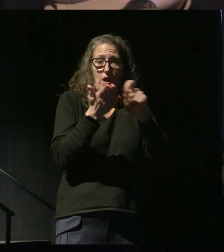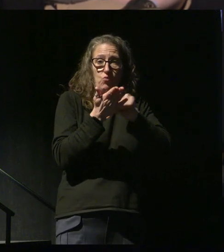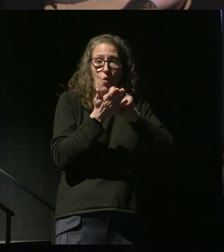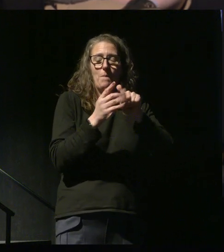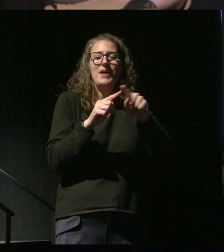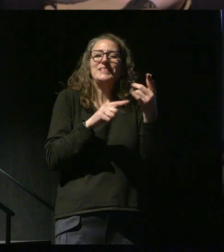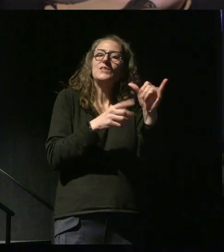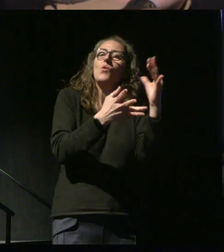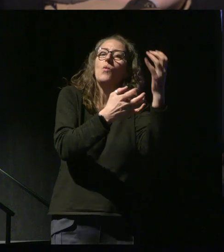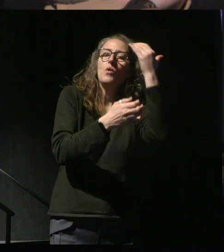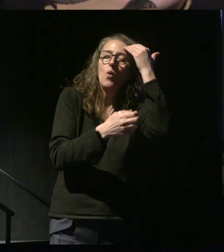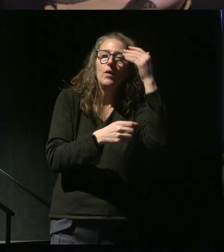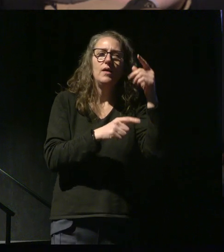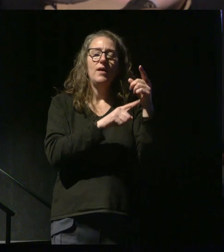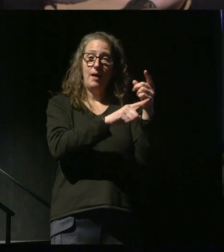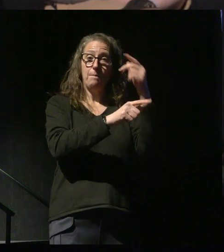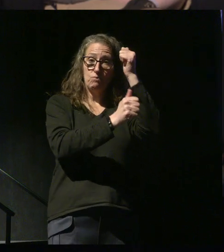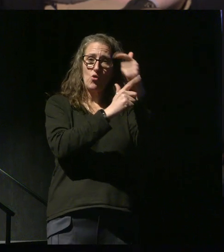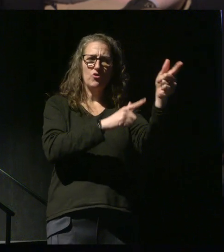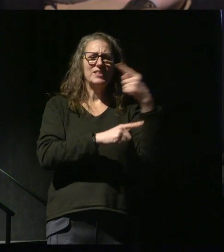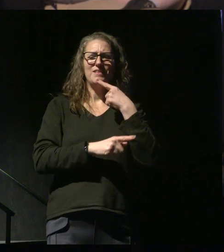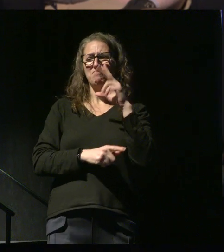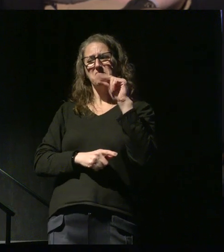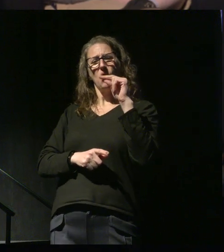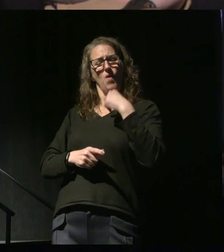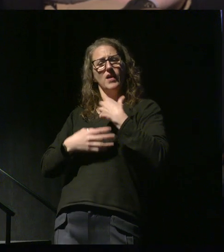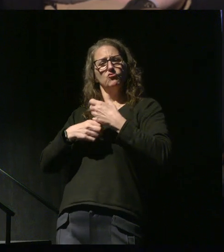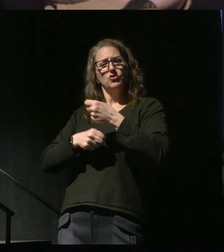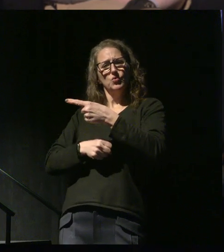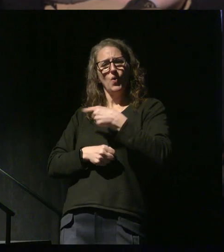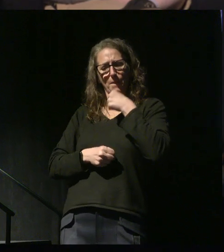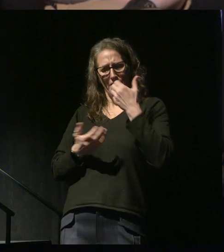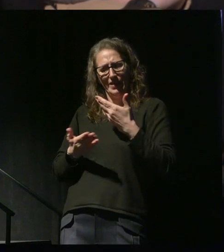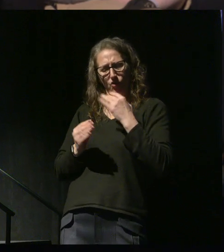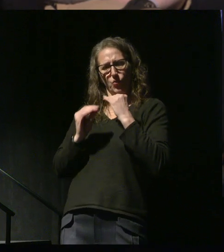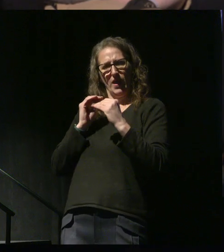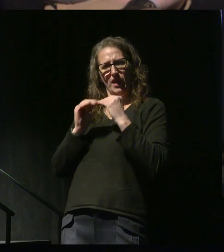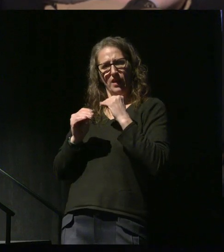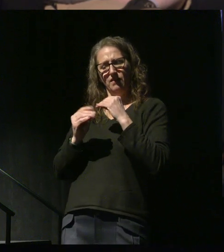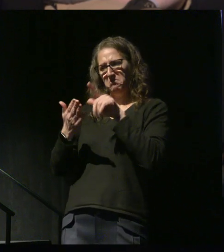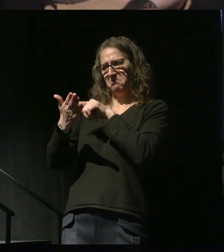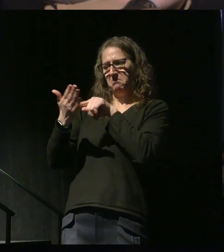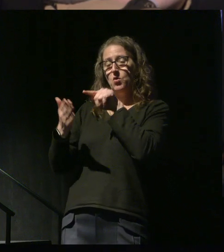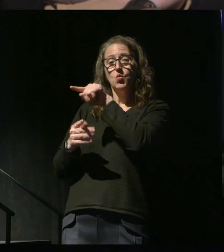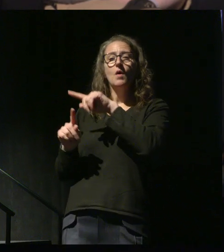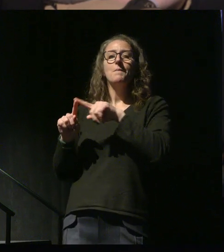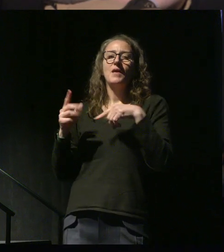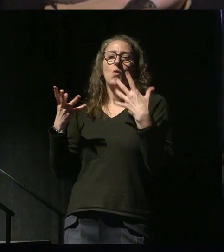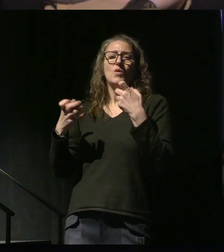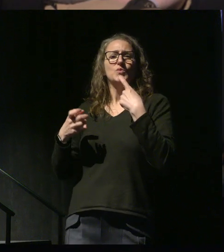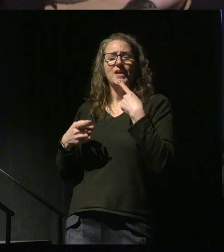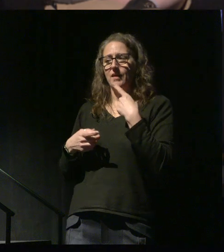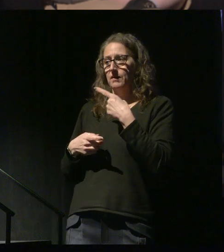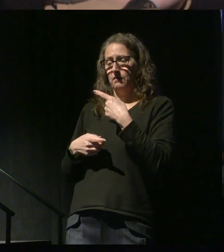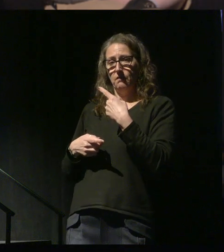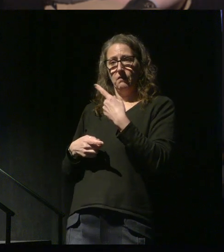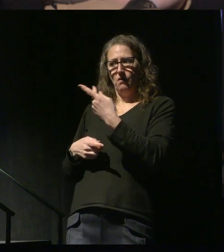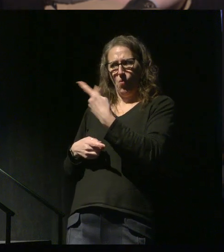And he said to me, "No, I trust you. I'm not here to like edit you, but I did wanna say to you we've never talked about our father."